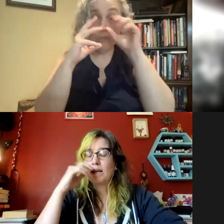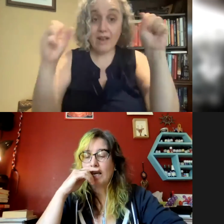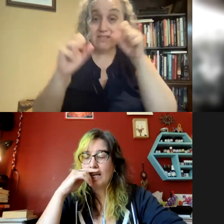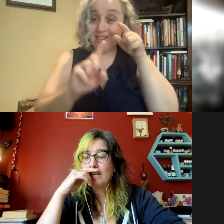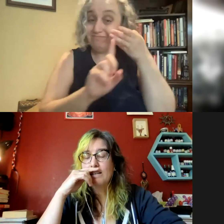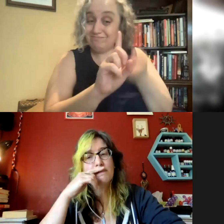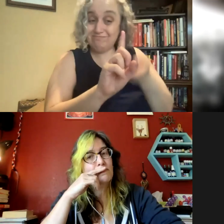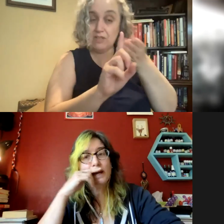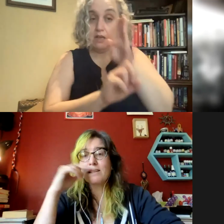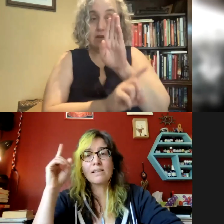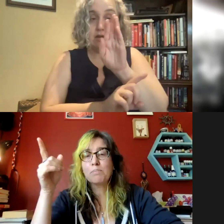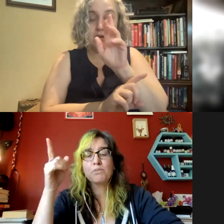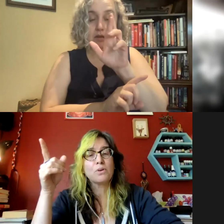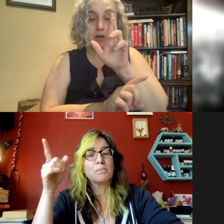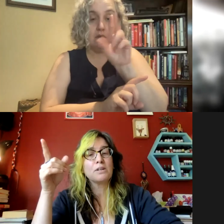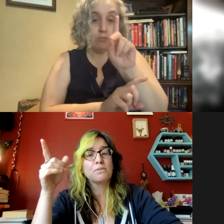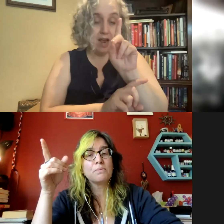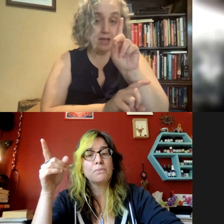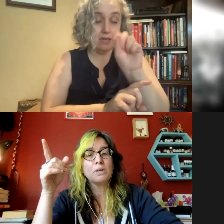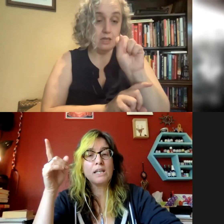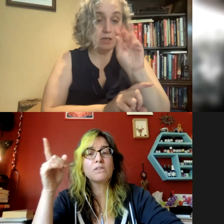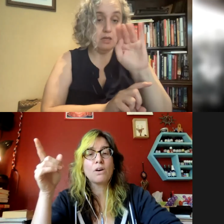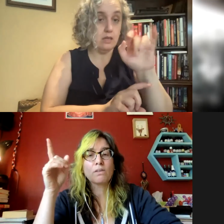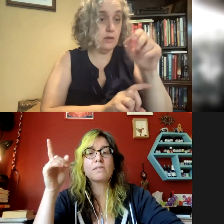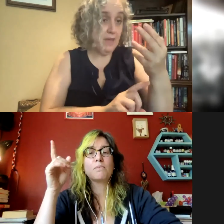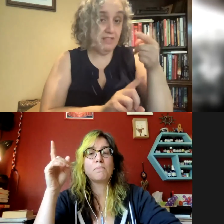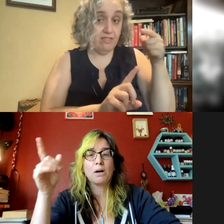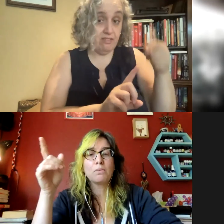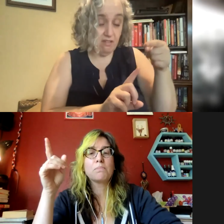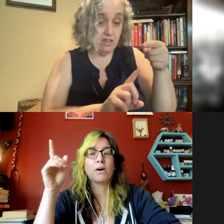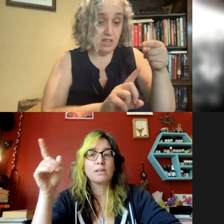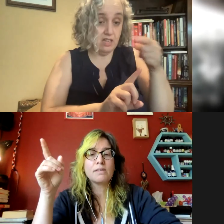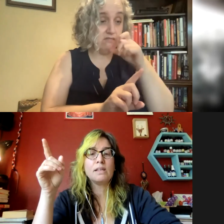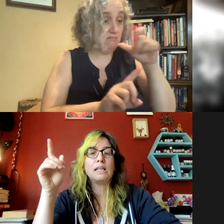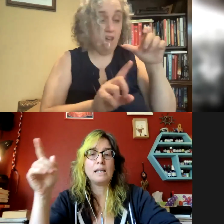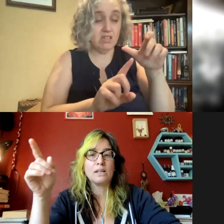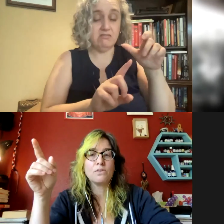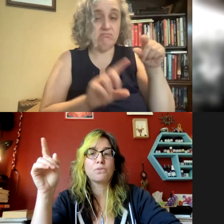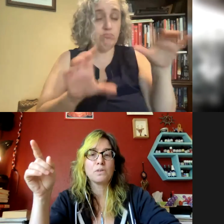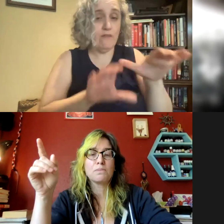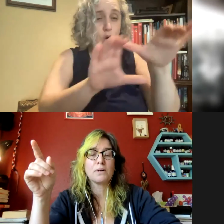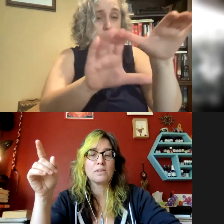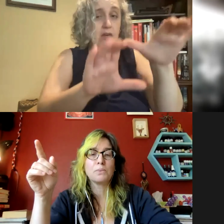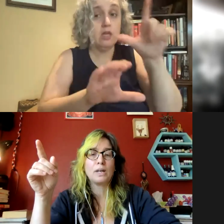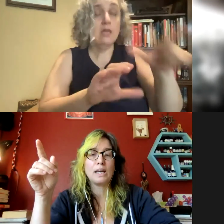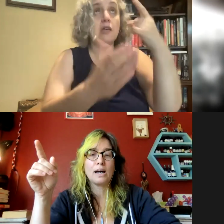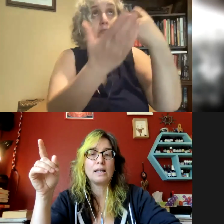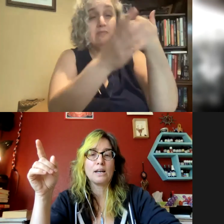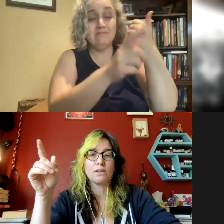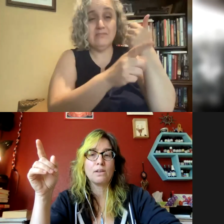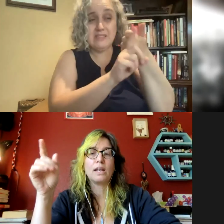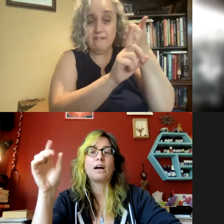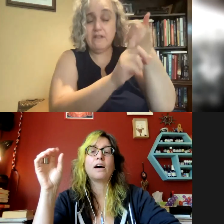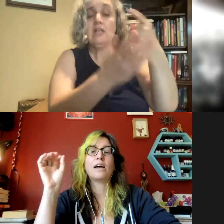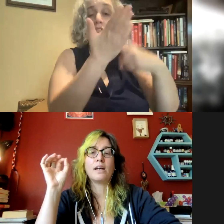That is not performative. When he talks about policy needed for responsible AI, and ethical AI,